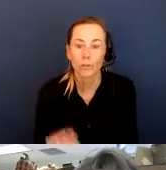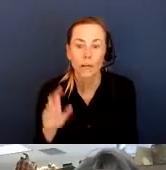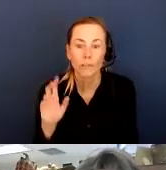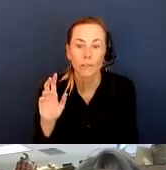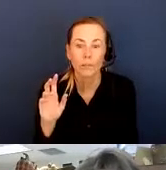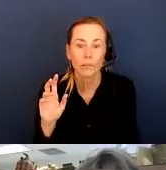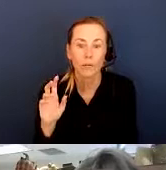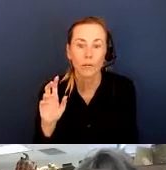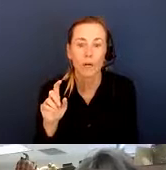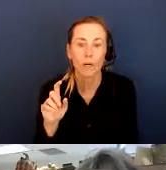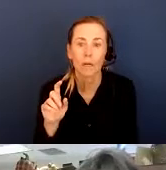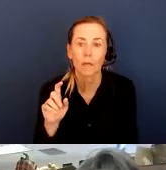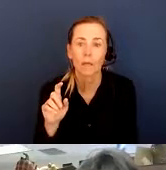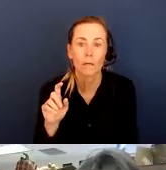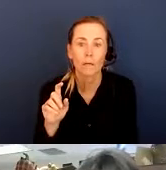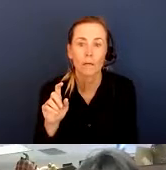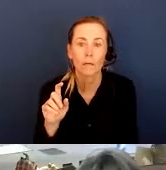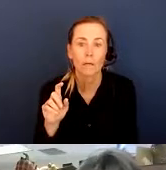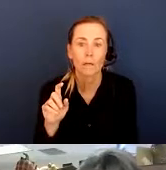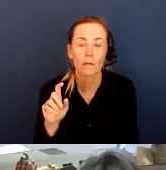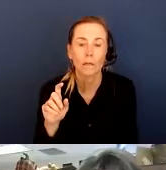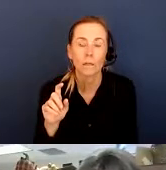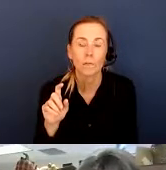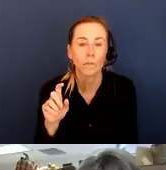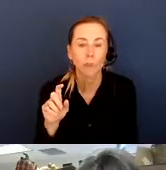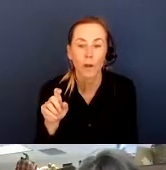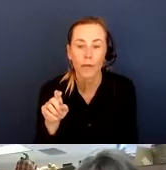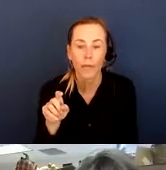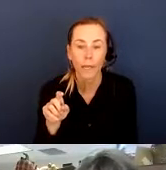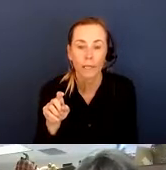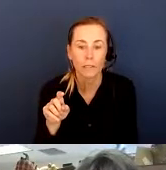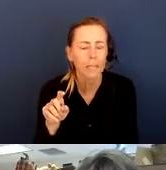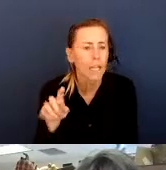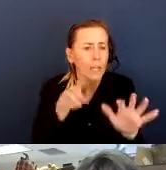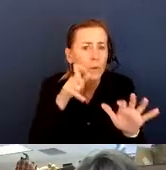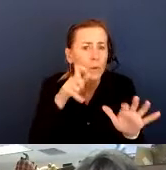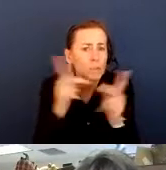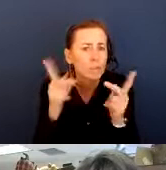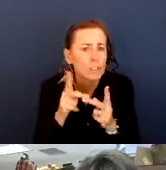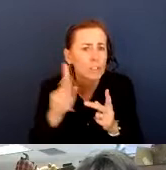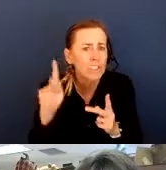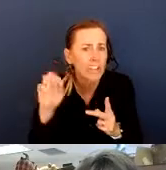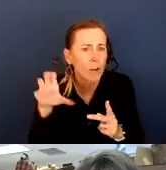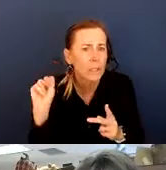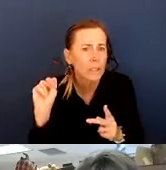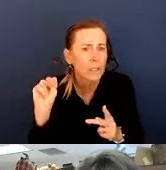Tom: Jabari, would you like to? Jabari: (on the phone) whose position? Karmen?